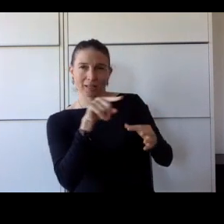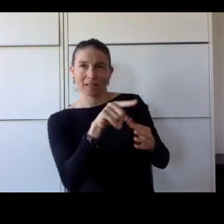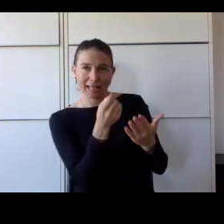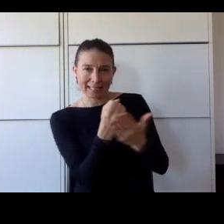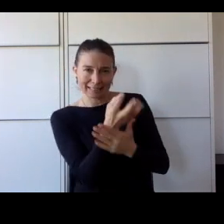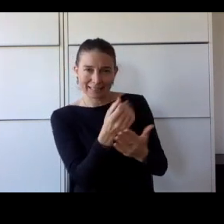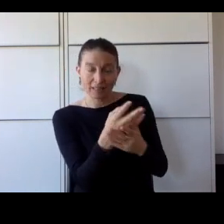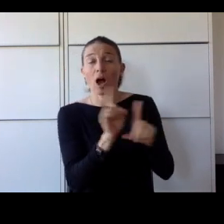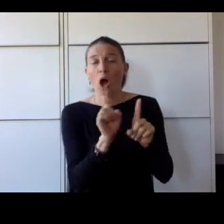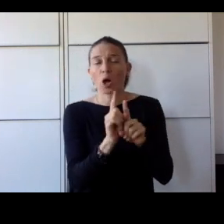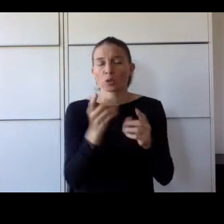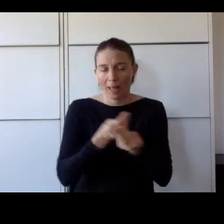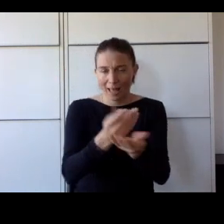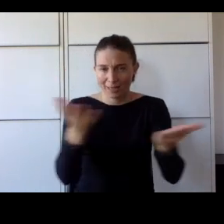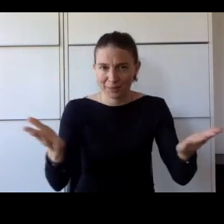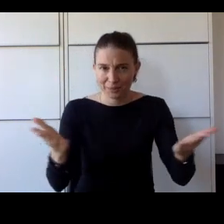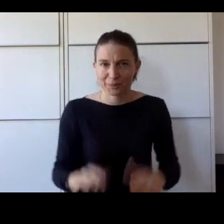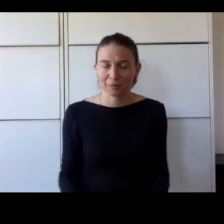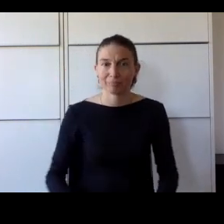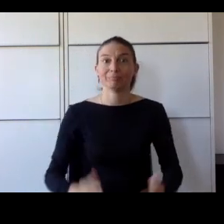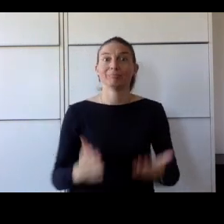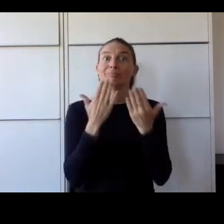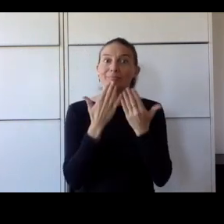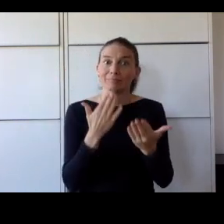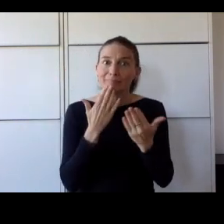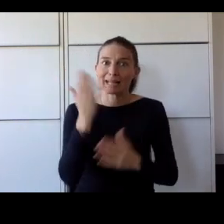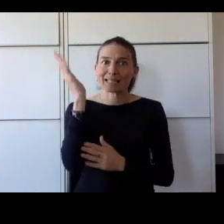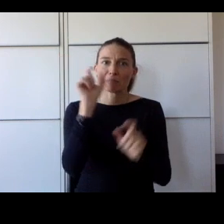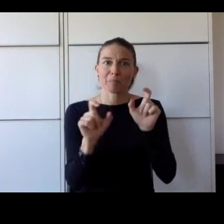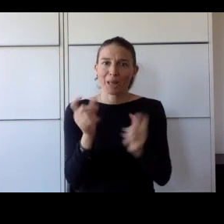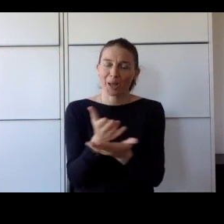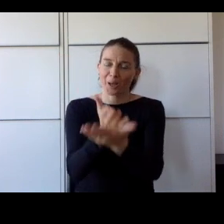And I want to thank our speakers obviously, Alejandro and Mher,